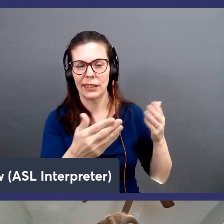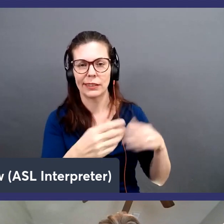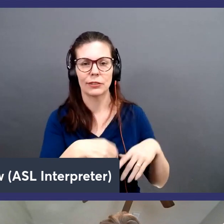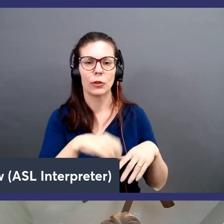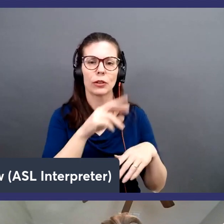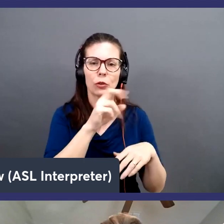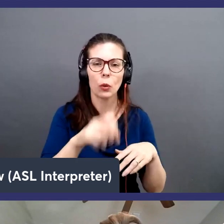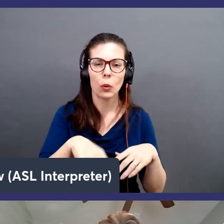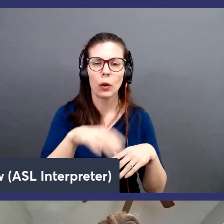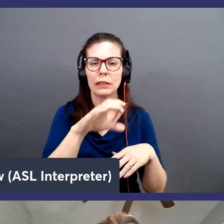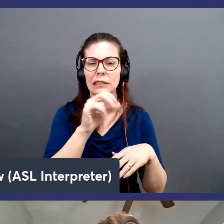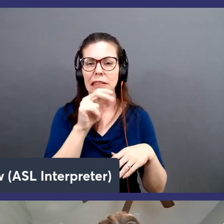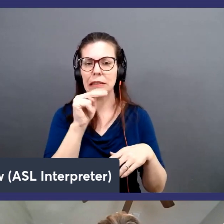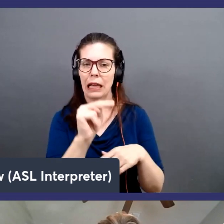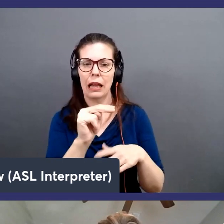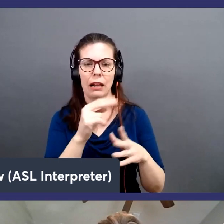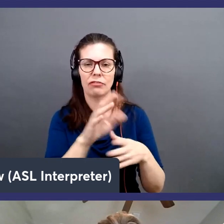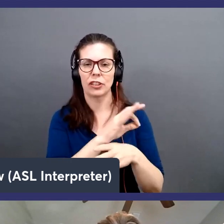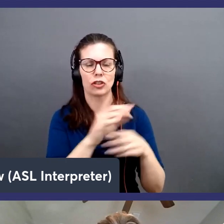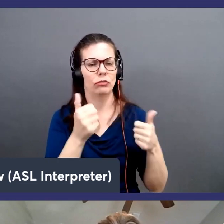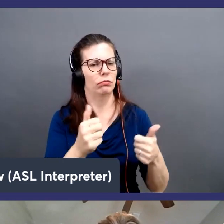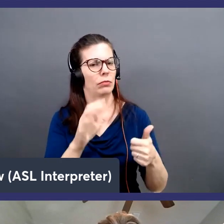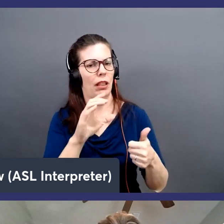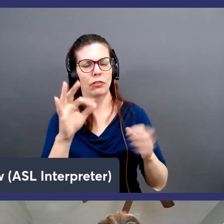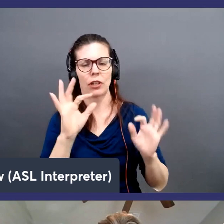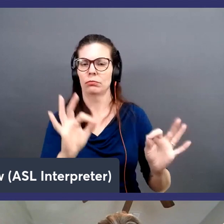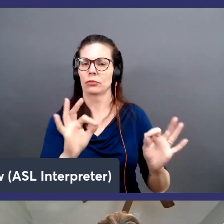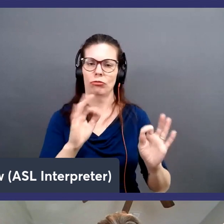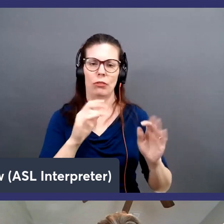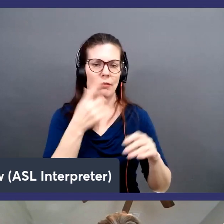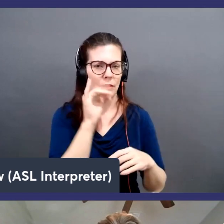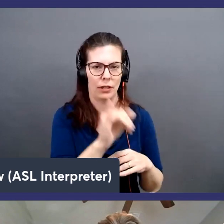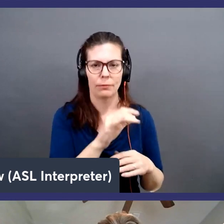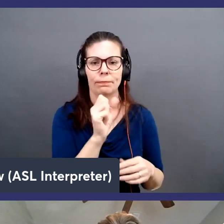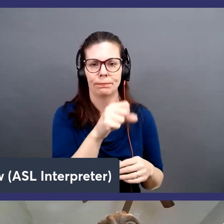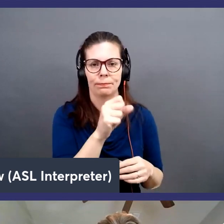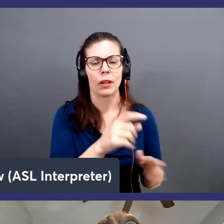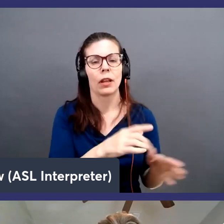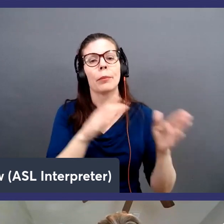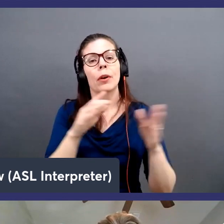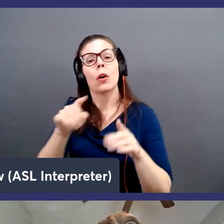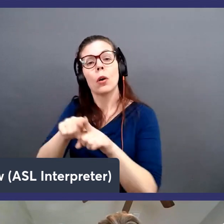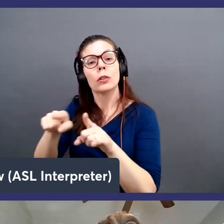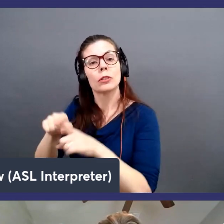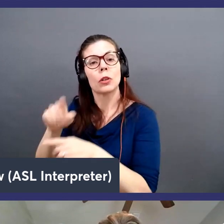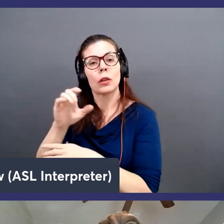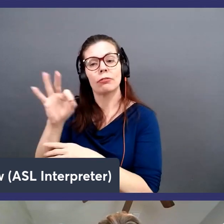And CloudFront does a phenomenal job at it. But CloudFront's also really uniquely positioned,